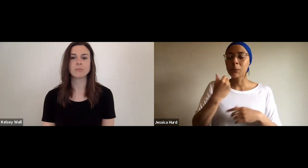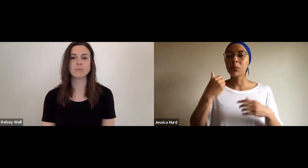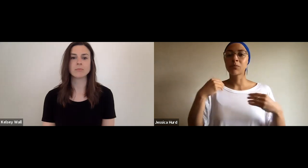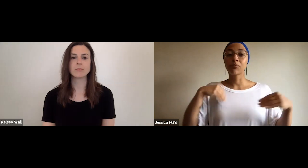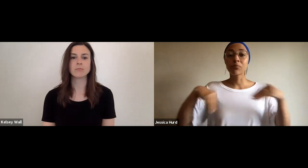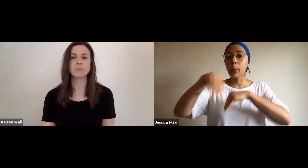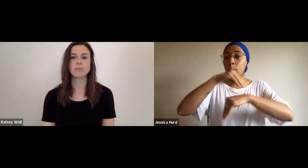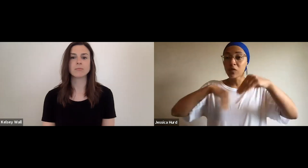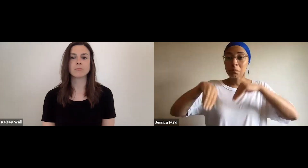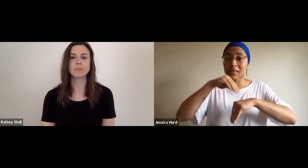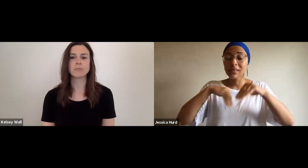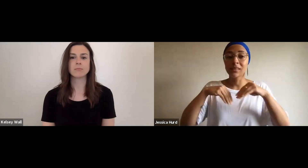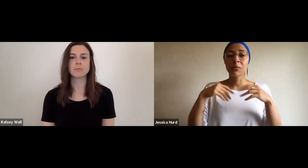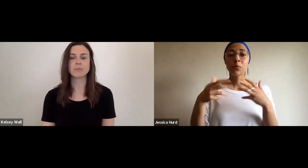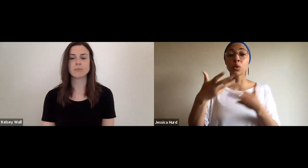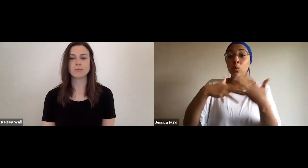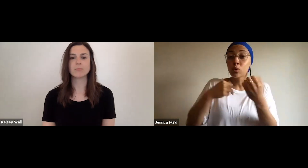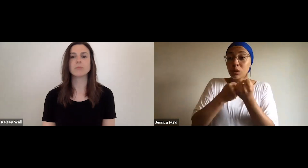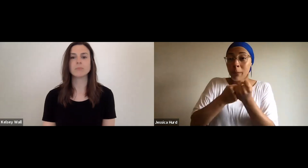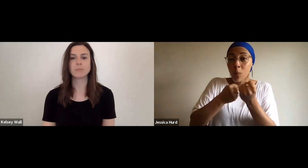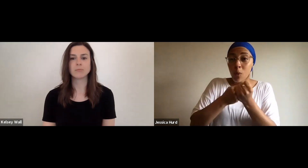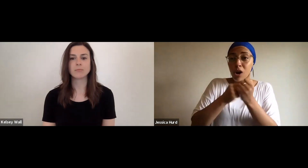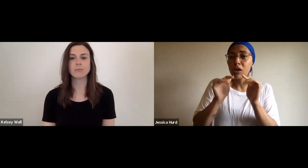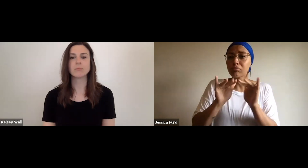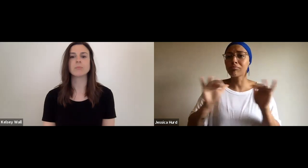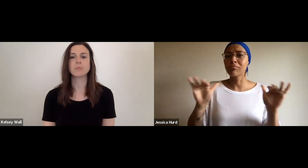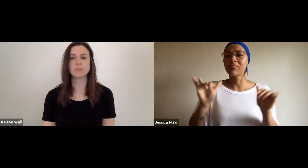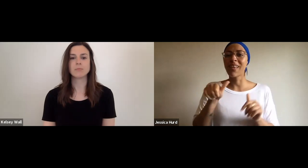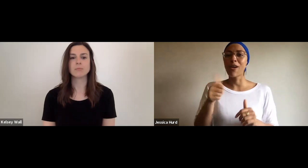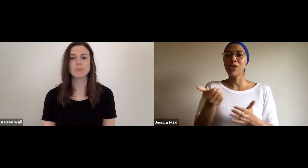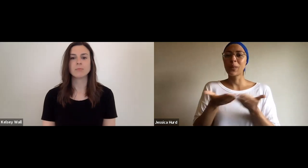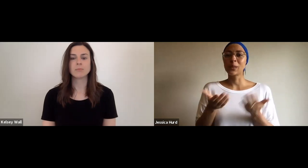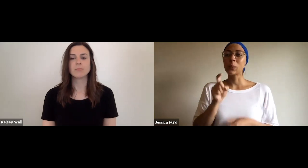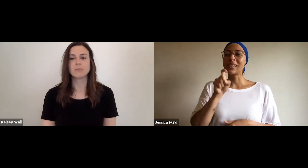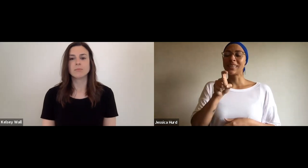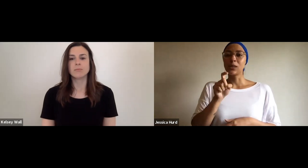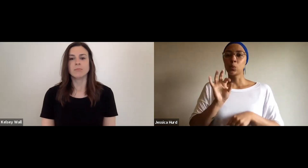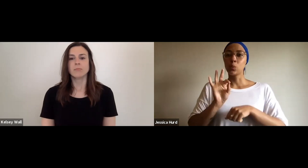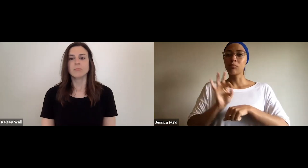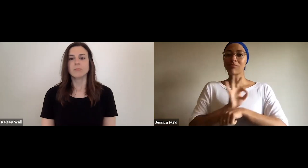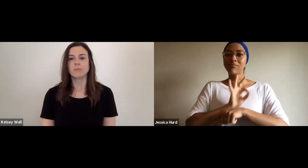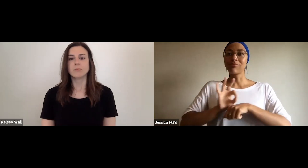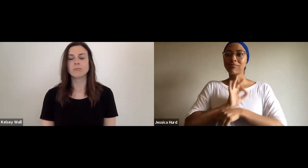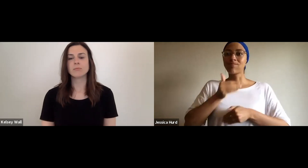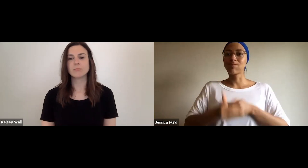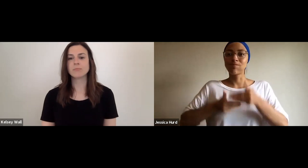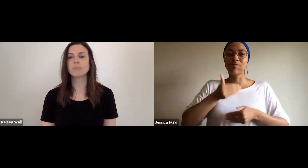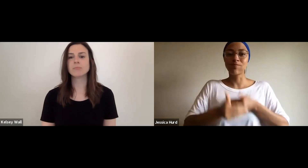Are you eating right? Are you sleeping right? Do you have some social support? Are you interacting with people? Are you getting up and moving?